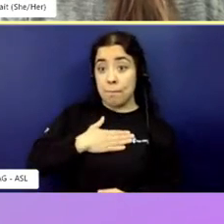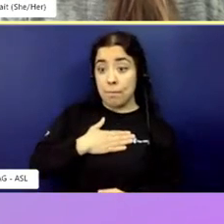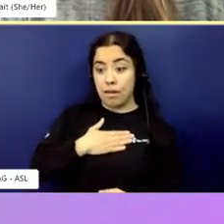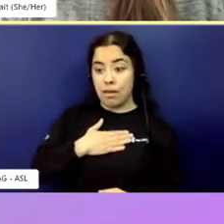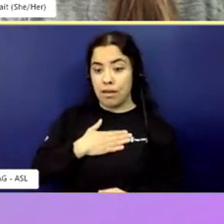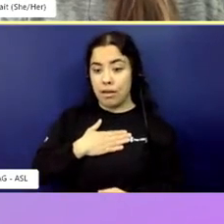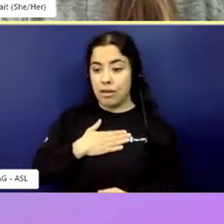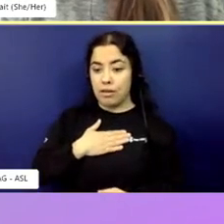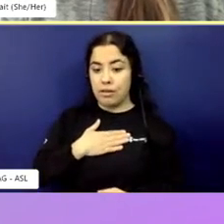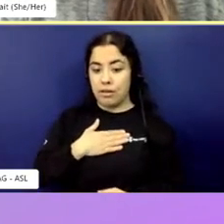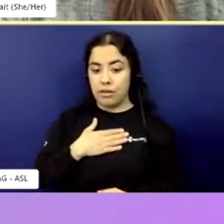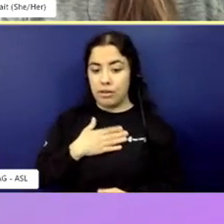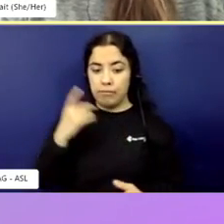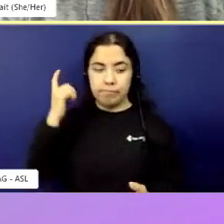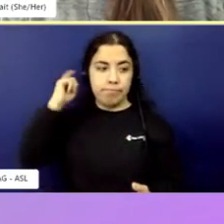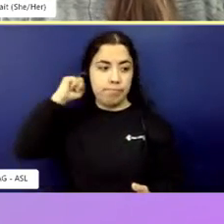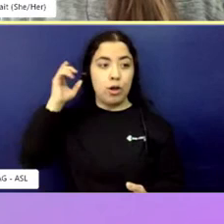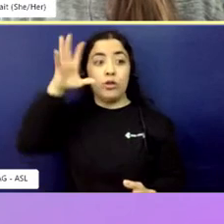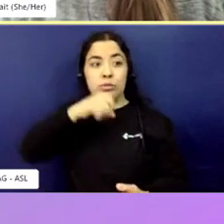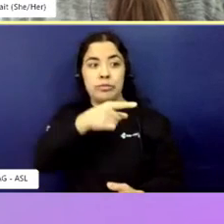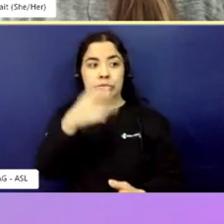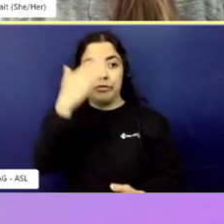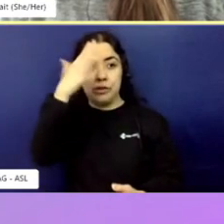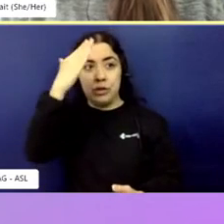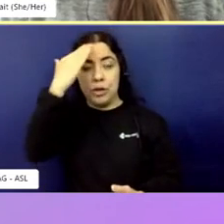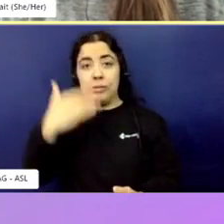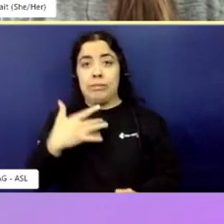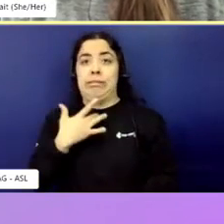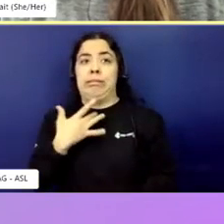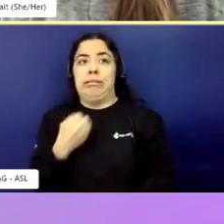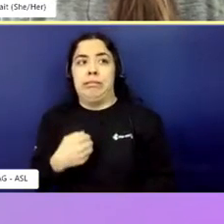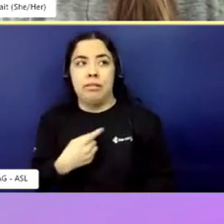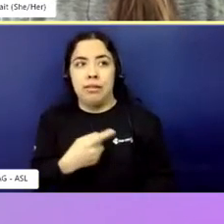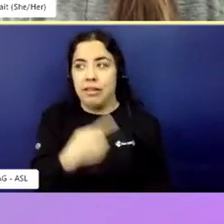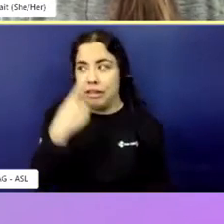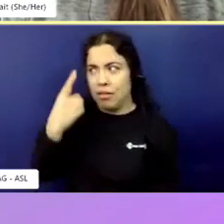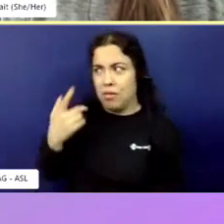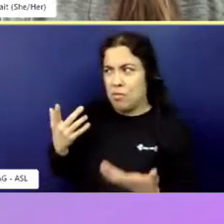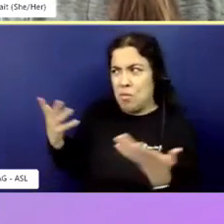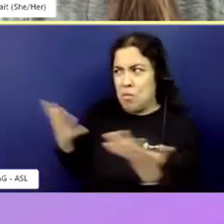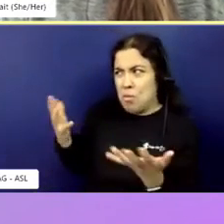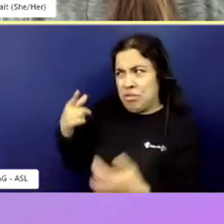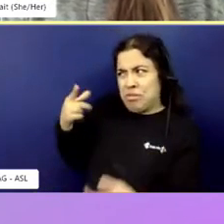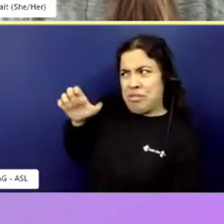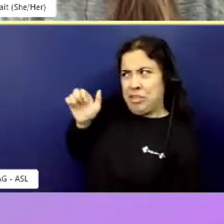here I got called out on my own unconscious bias. Someone